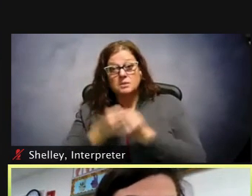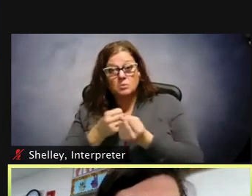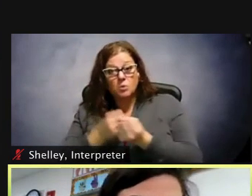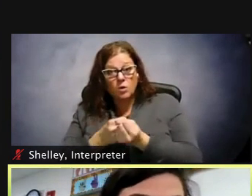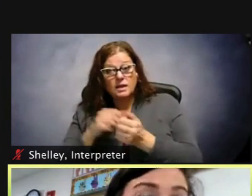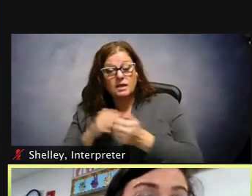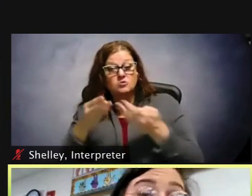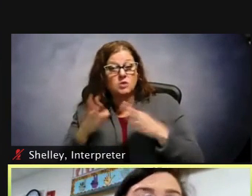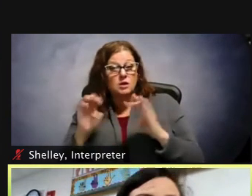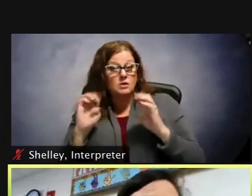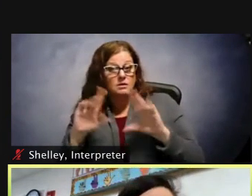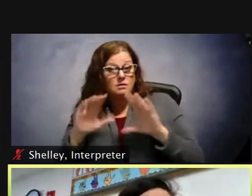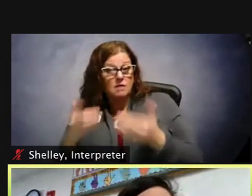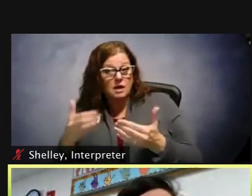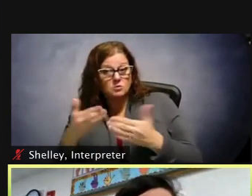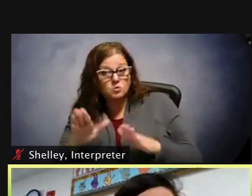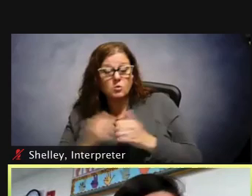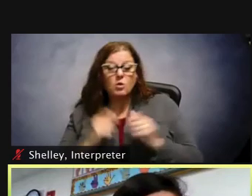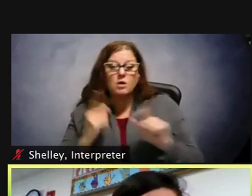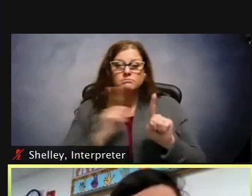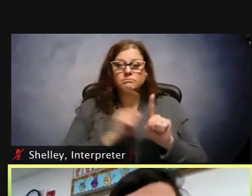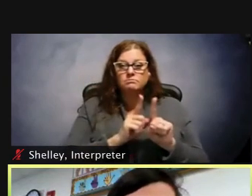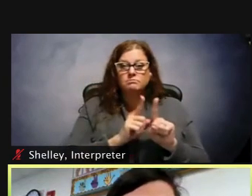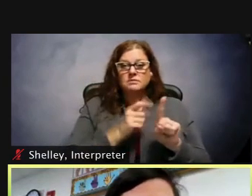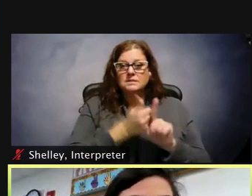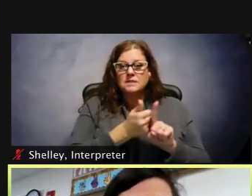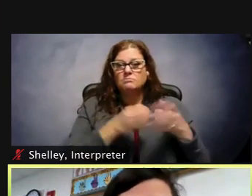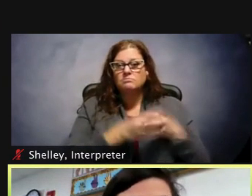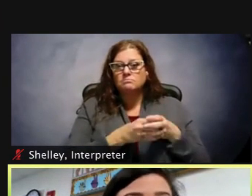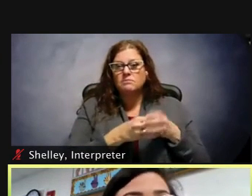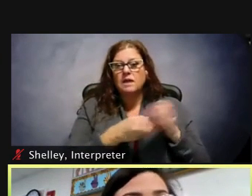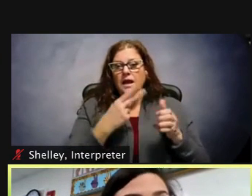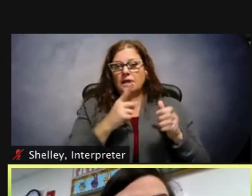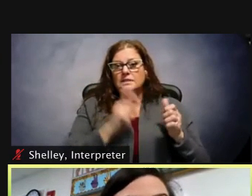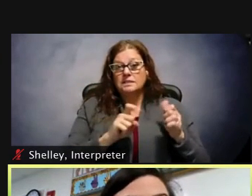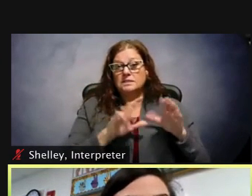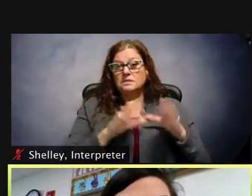ed classroom or having him self-contained for the highest need subjects, we would like to see